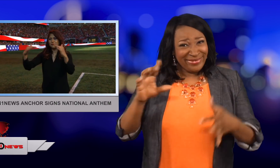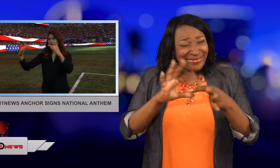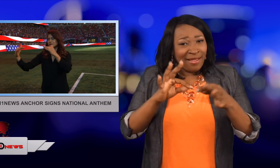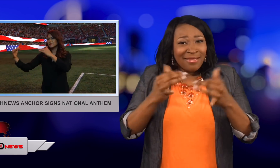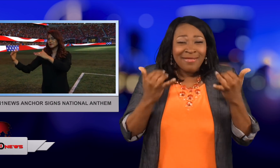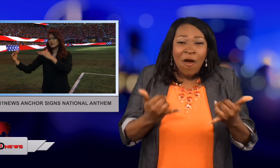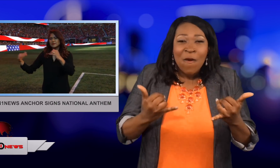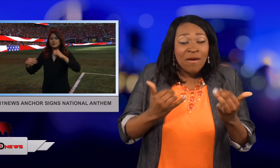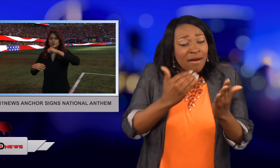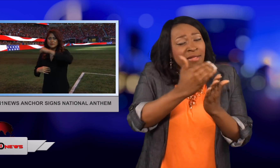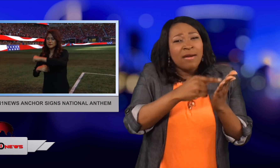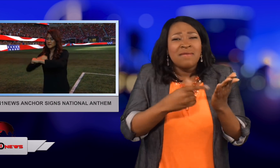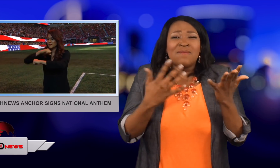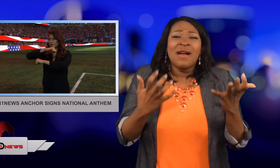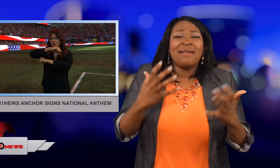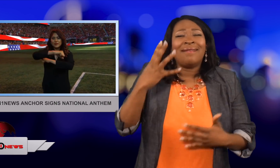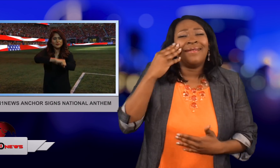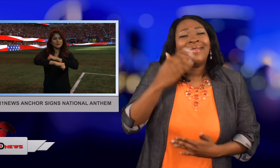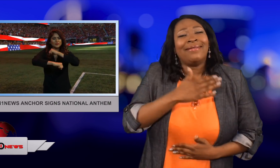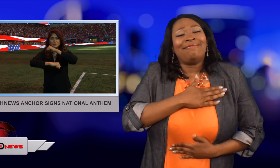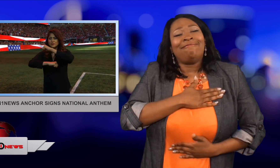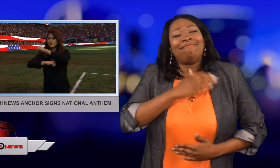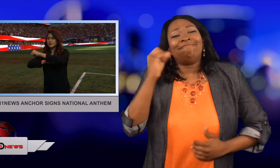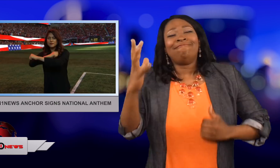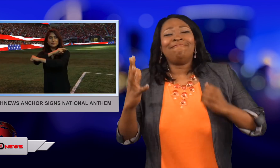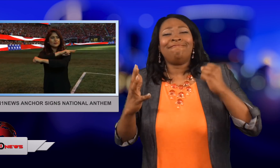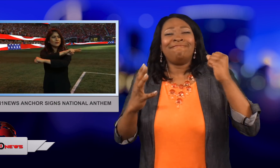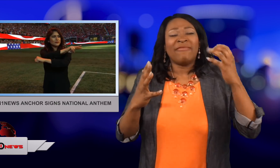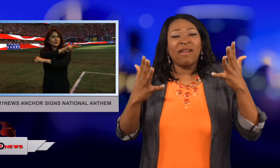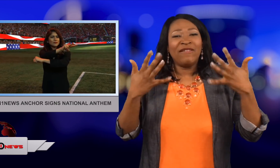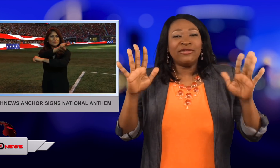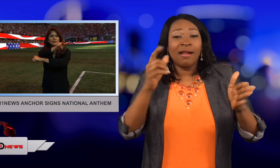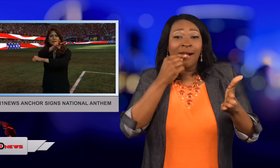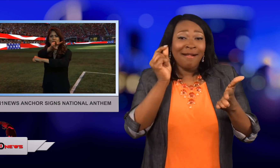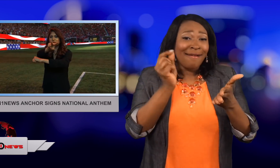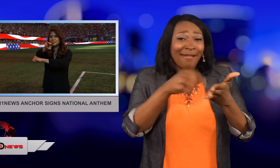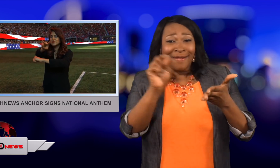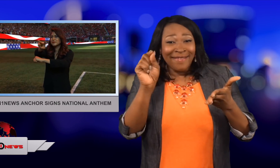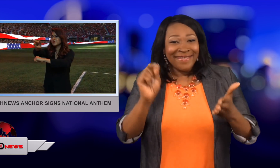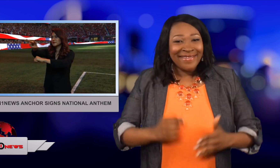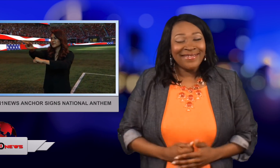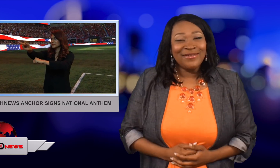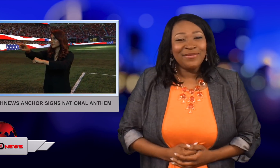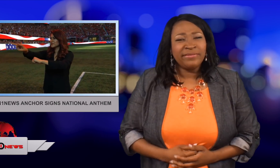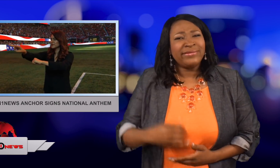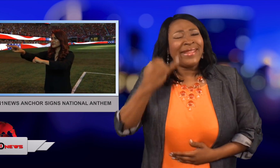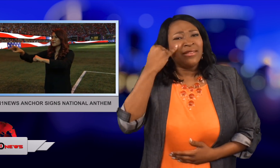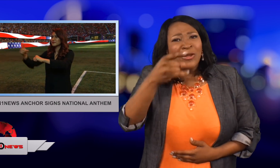She says now she can cross it off her list.